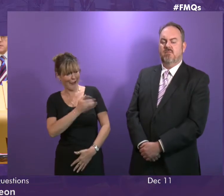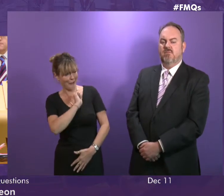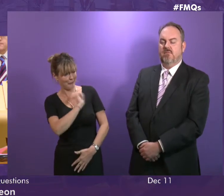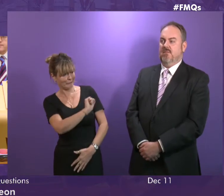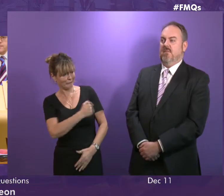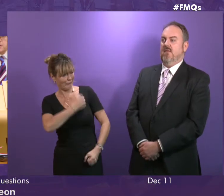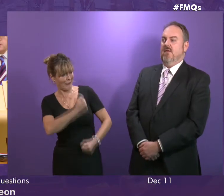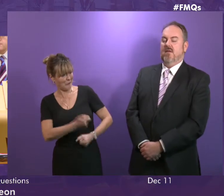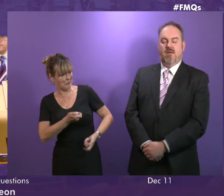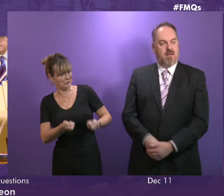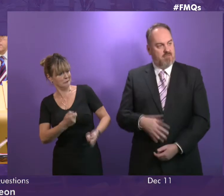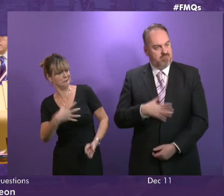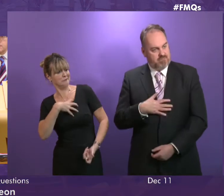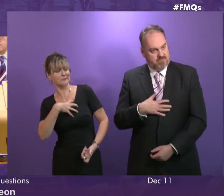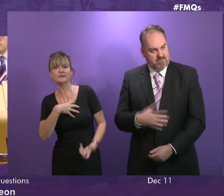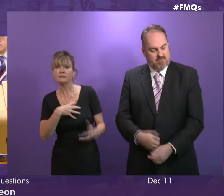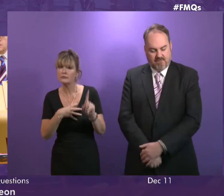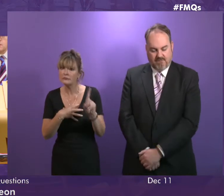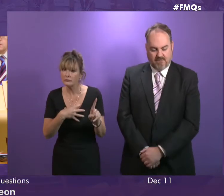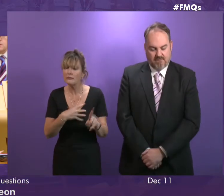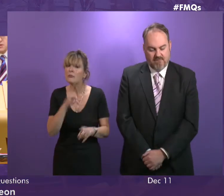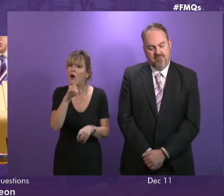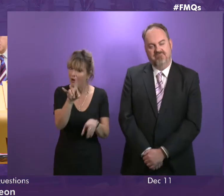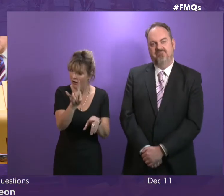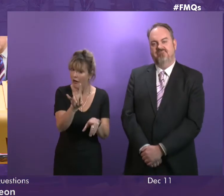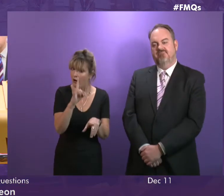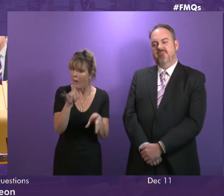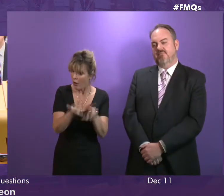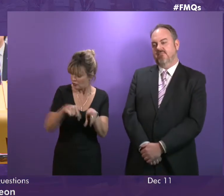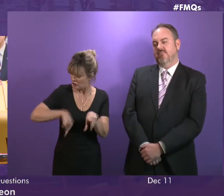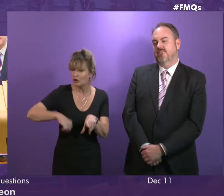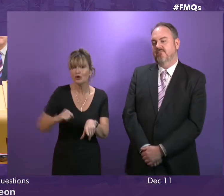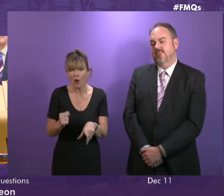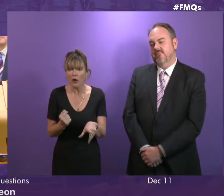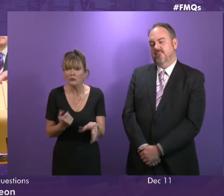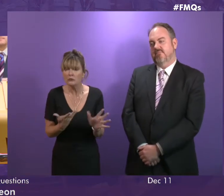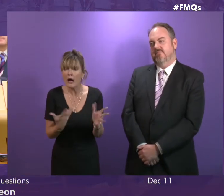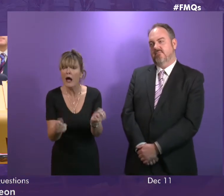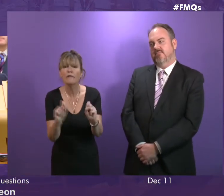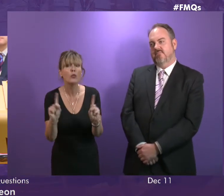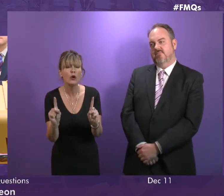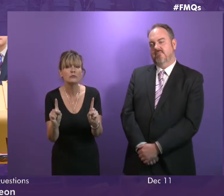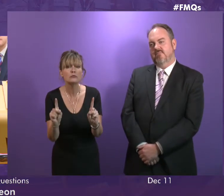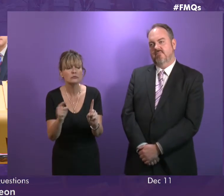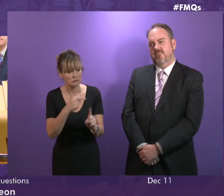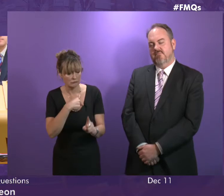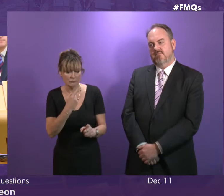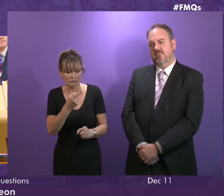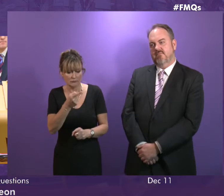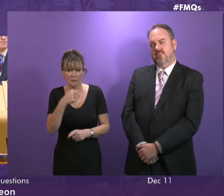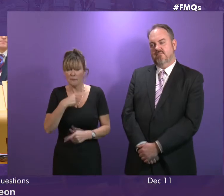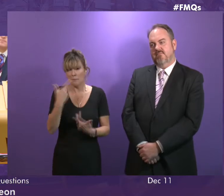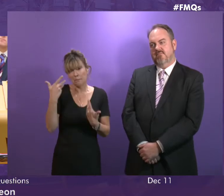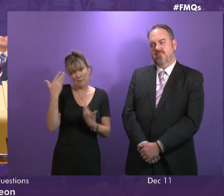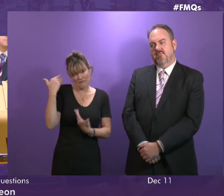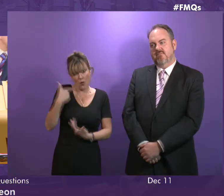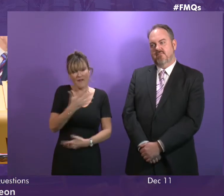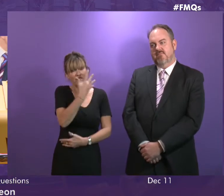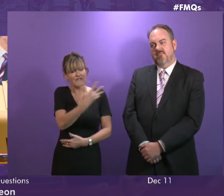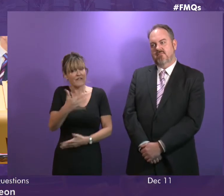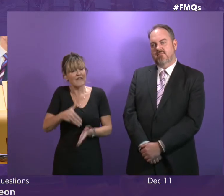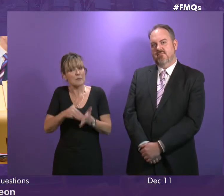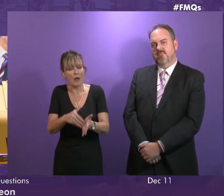Next year, we will double our primary care improvement fund from £55 million to £110